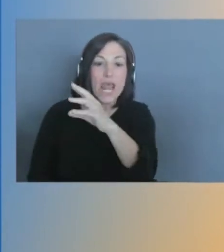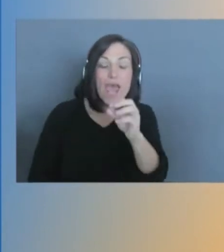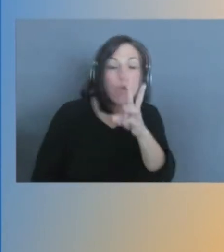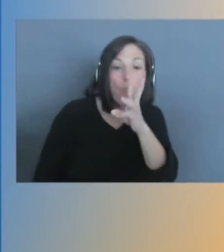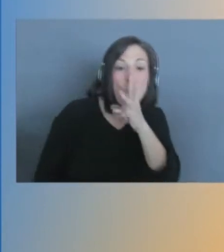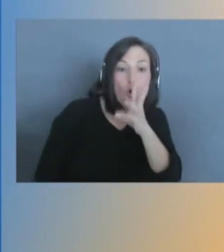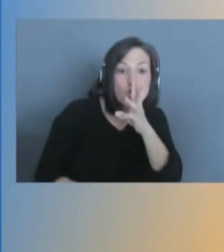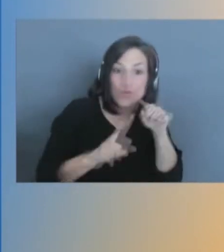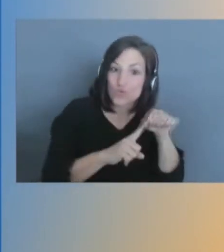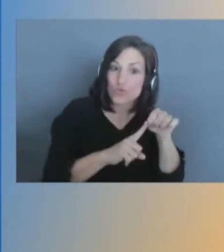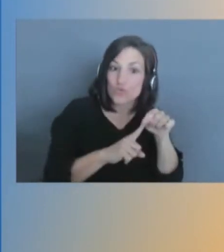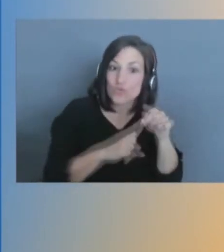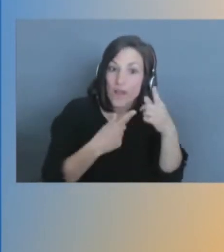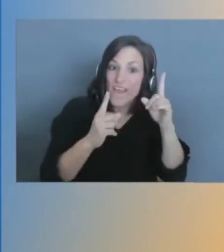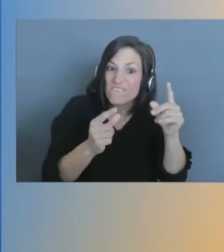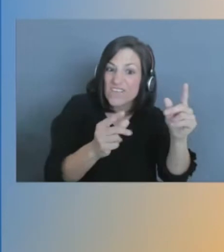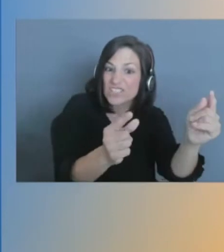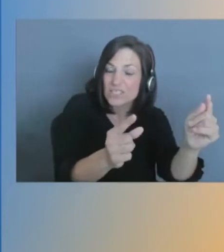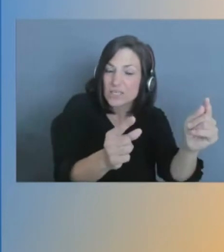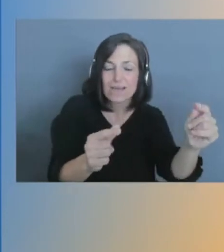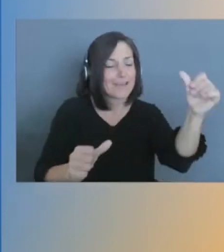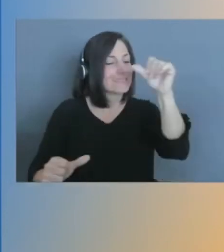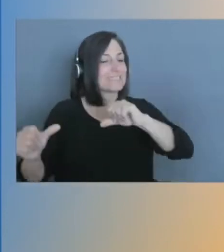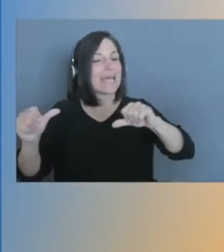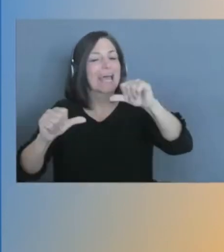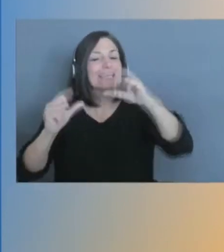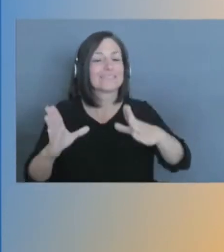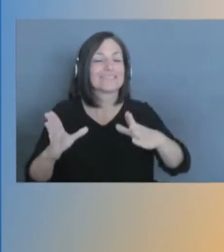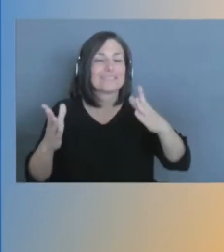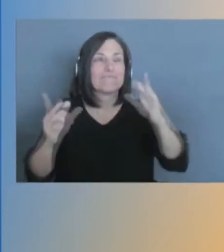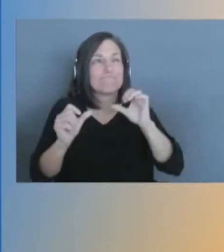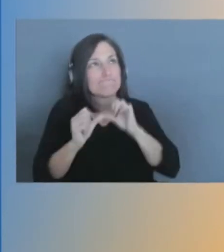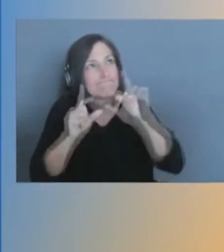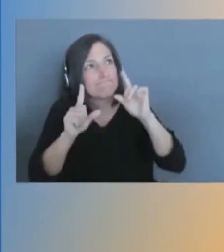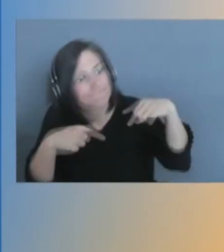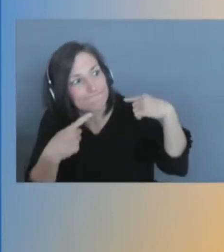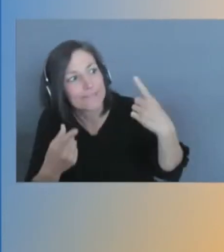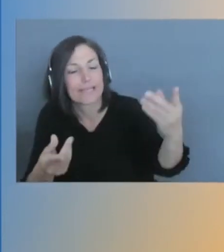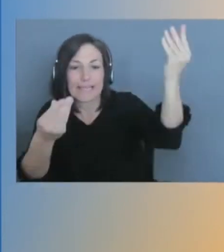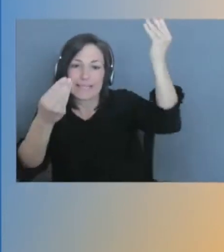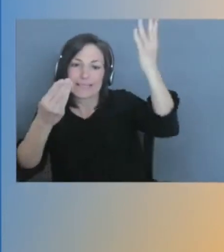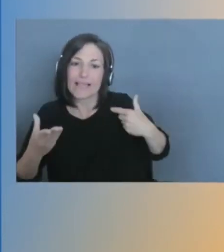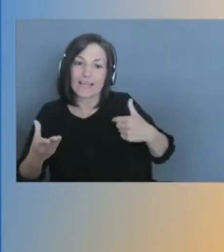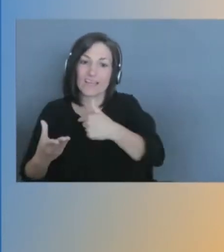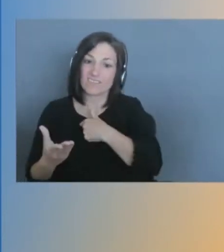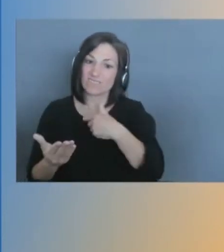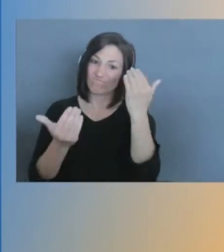As scientists have been telling us, we have a very limited time window to make an unprecedented